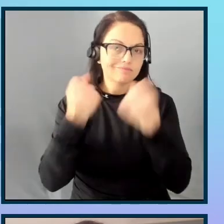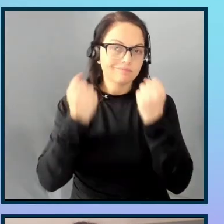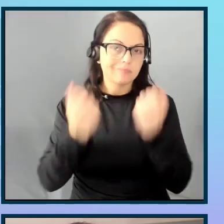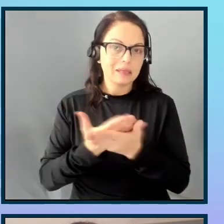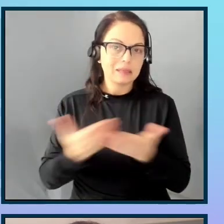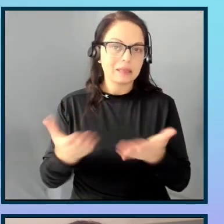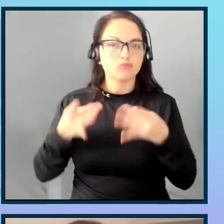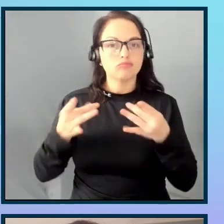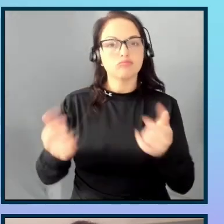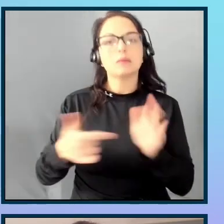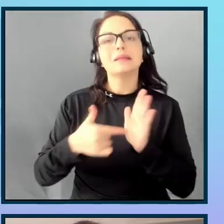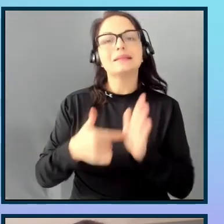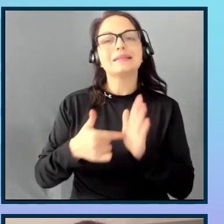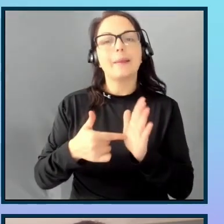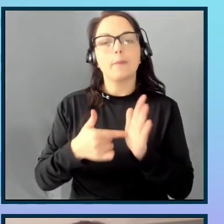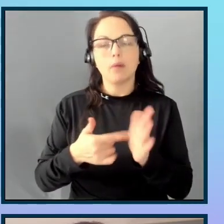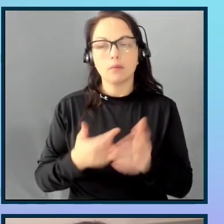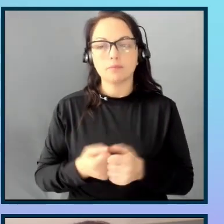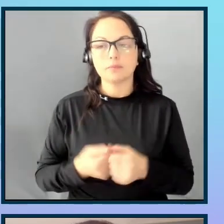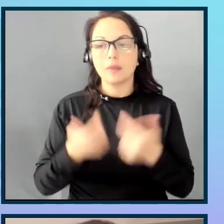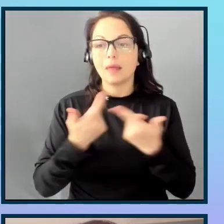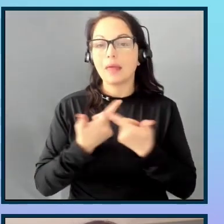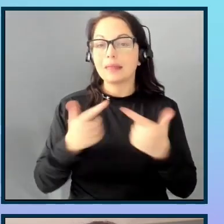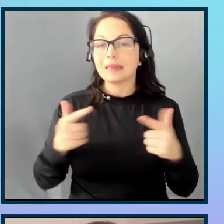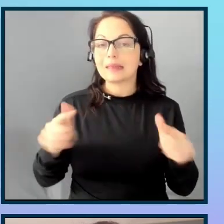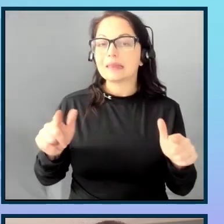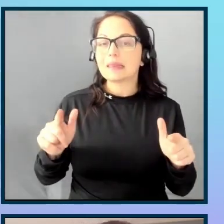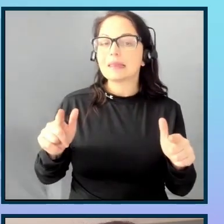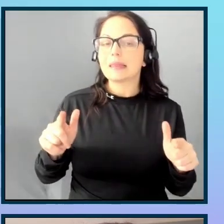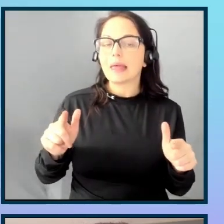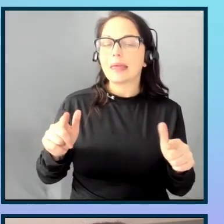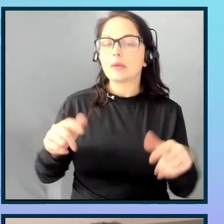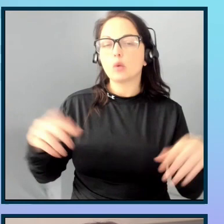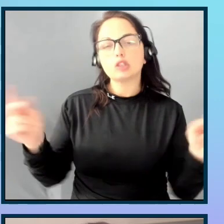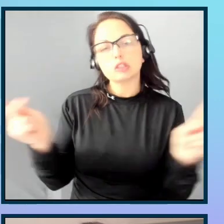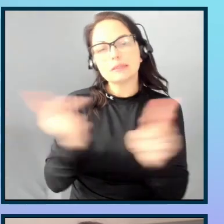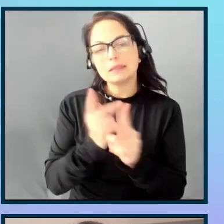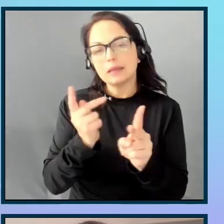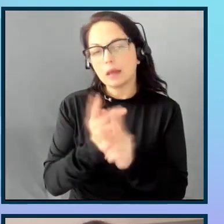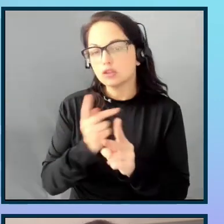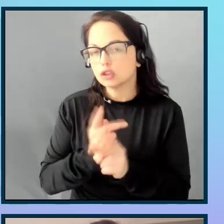An example of that is language detection, language detection is getting really good